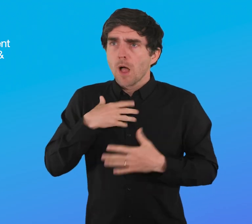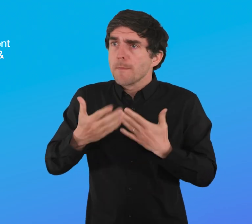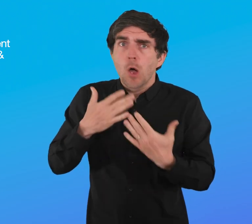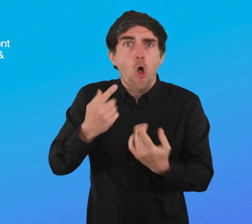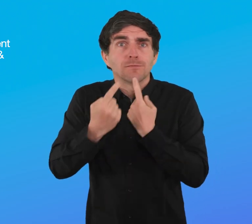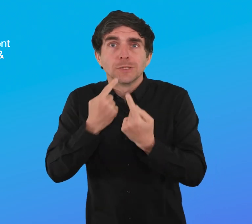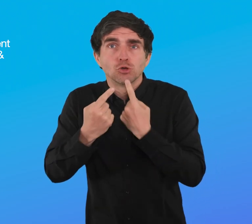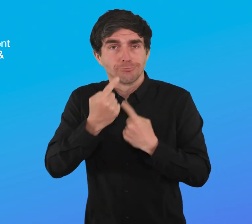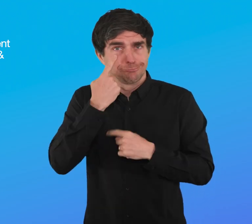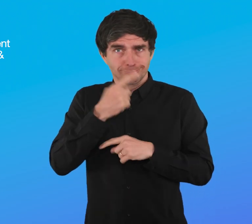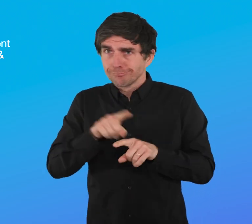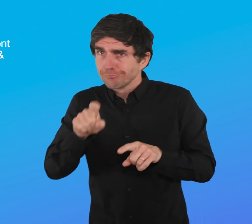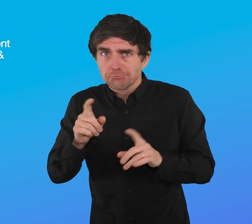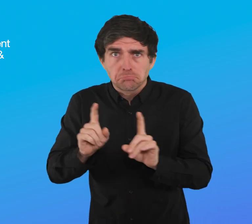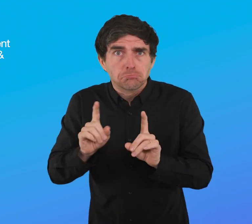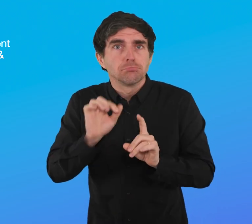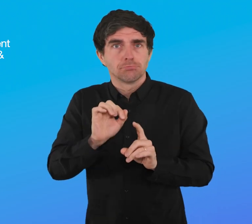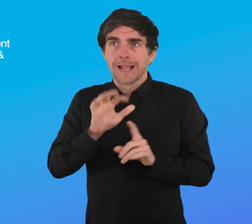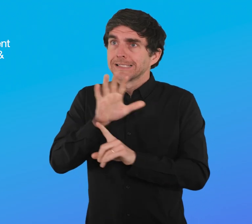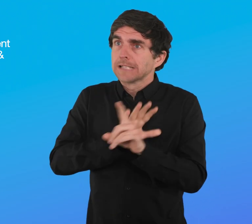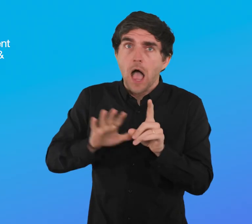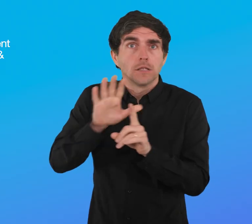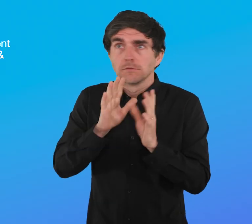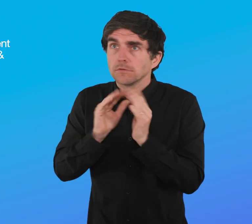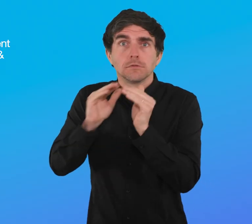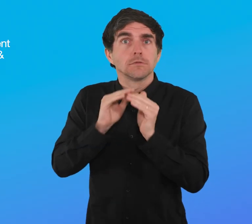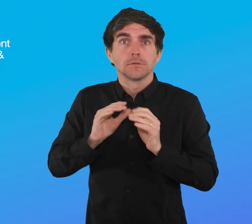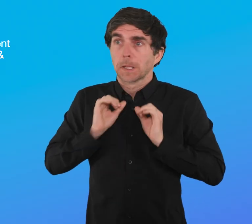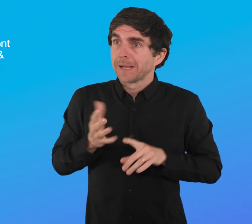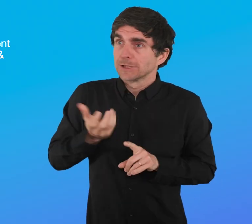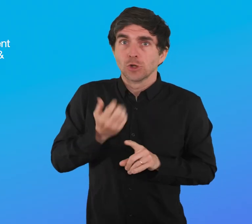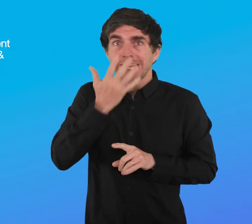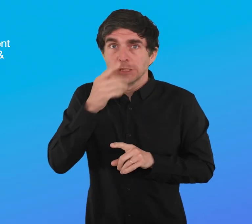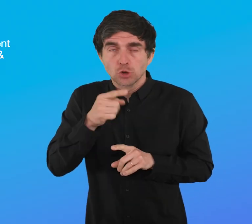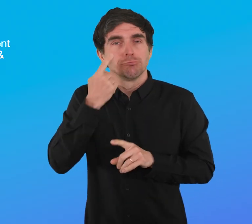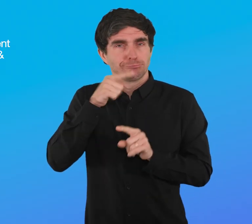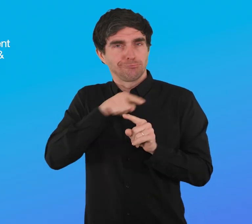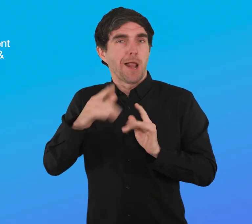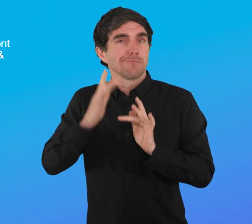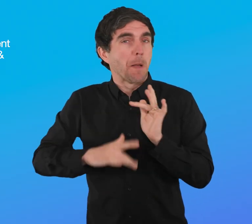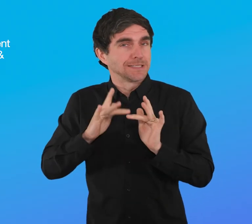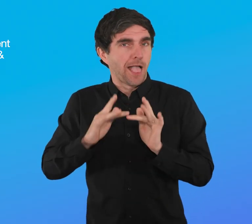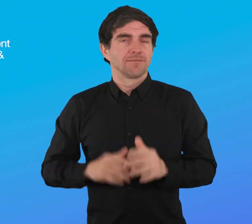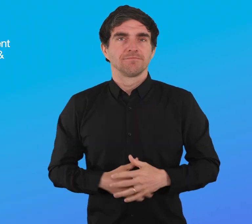For more information about your State Pension age, go to: